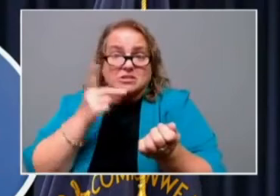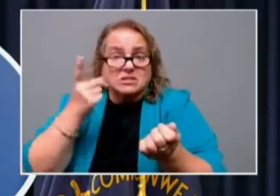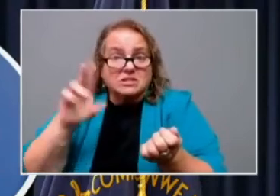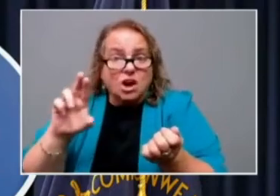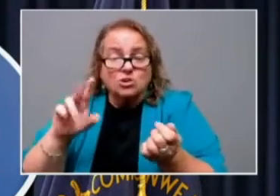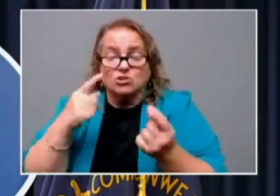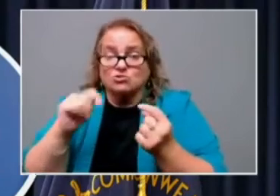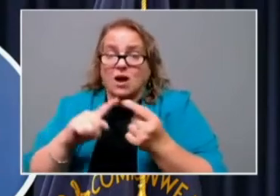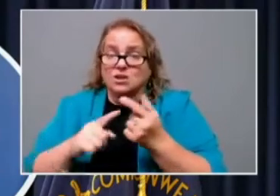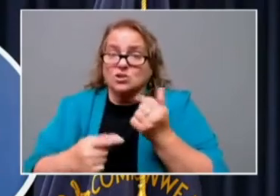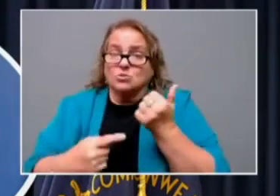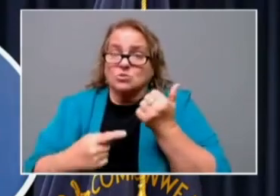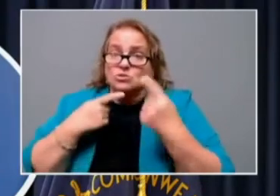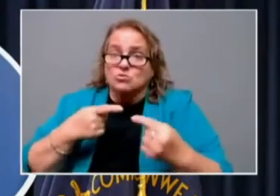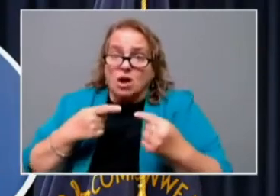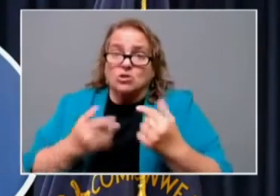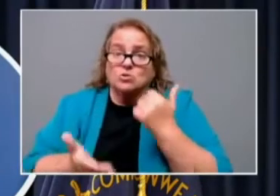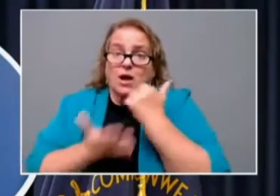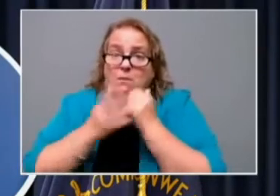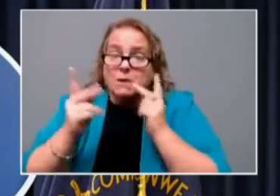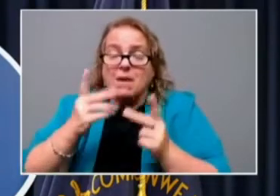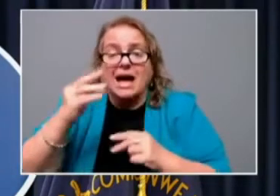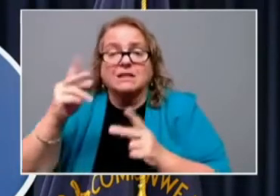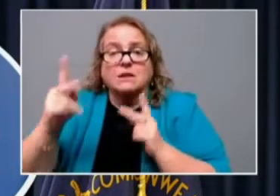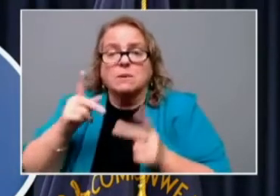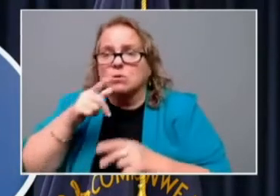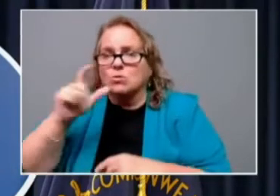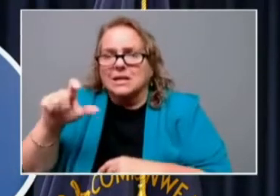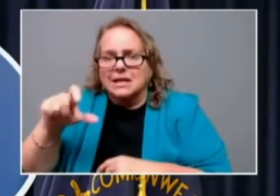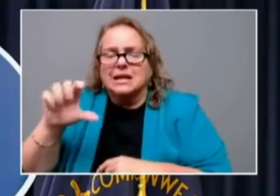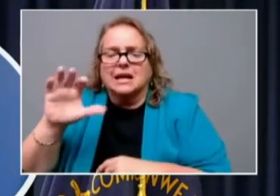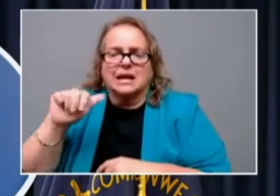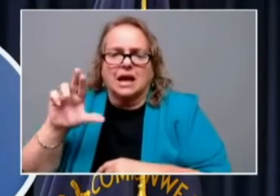their care. So please let's be kind and considerate to the suffering that's